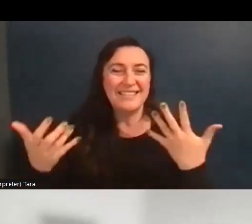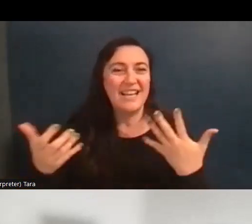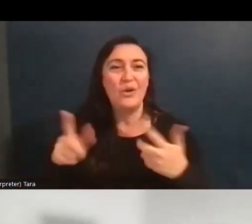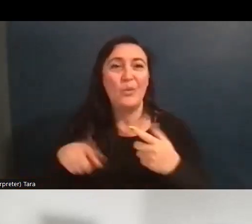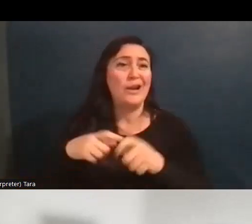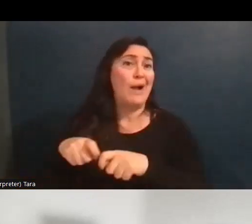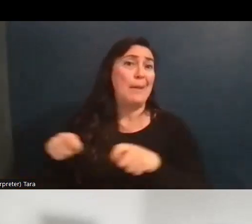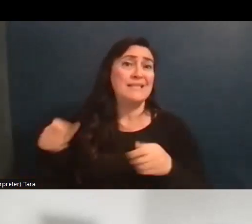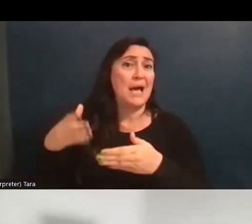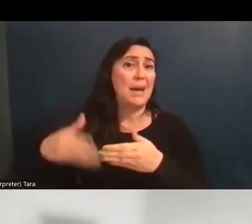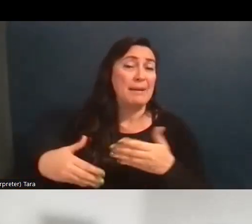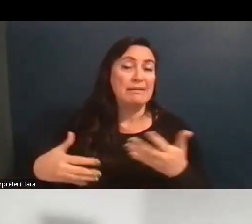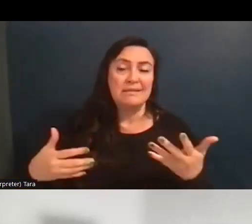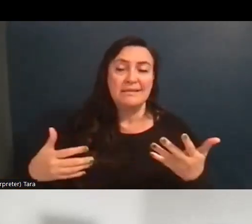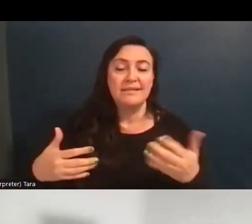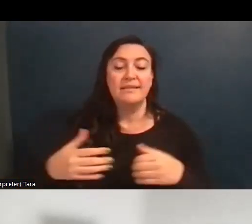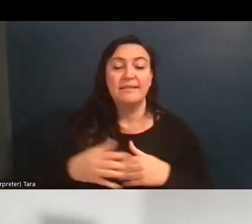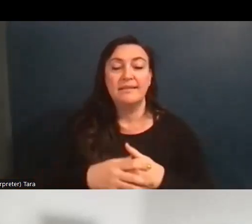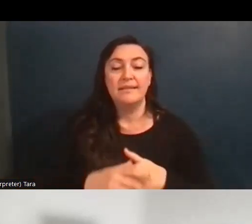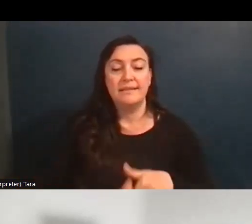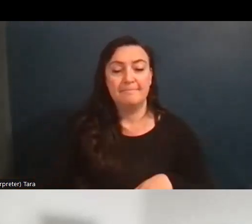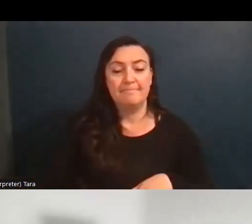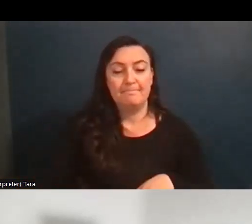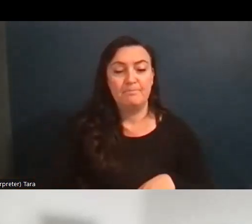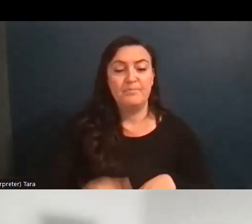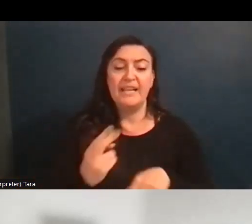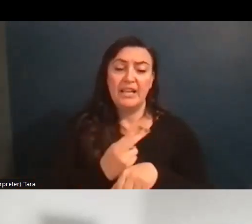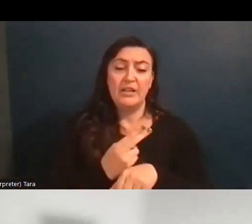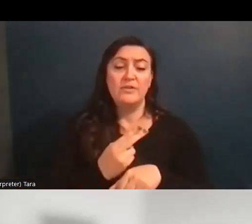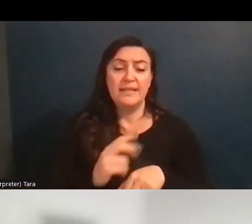It's it uses processes that provide a lot more ongoing